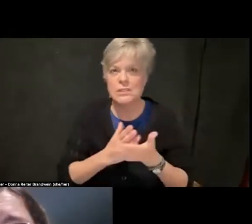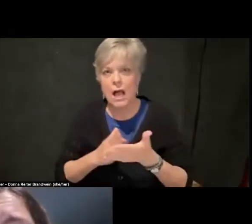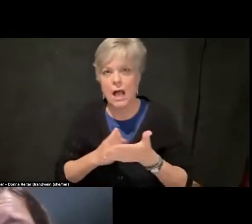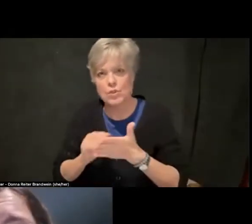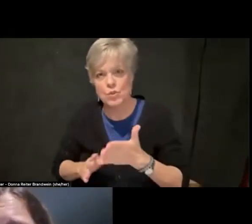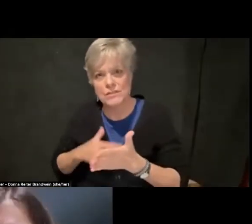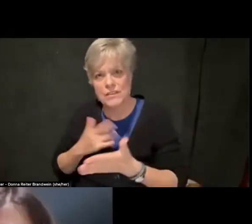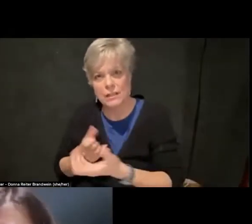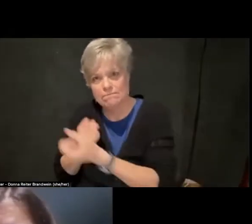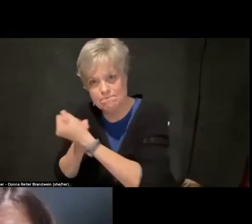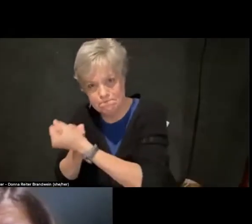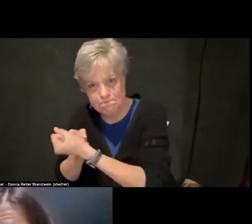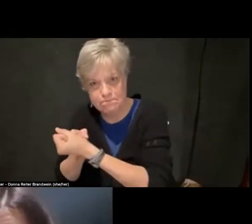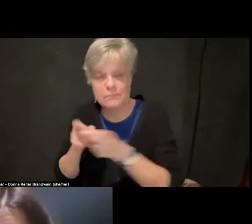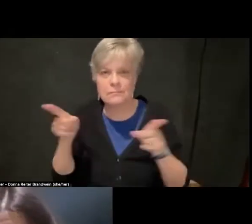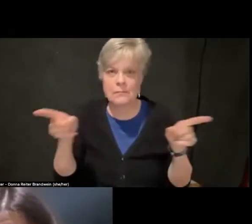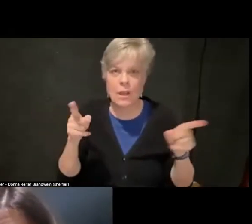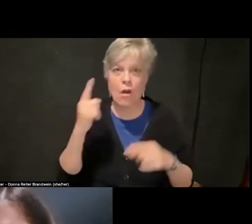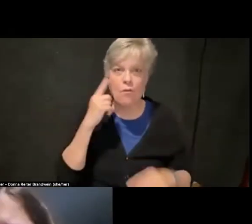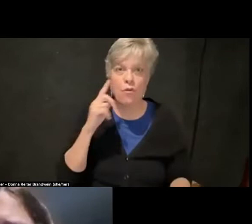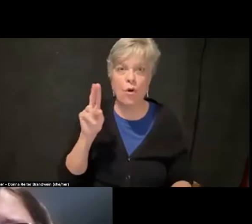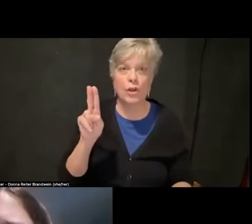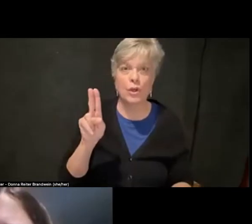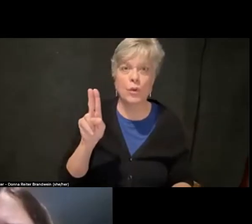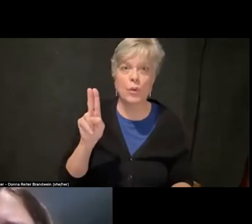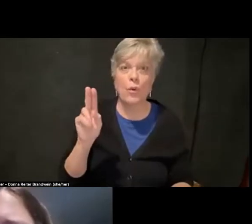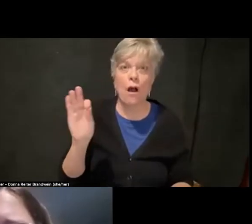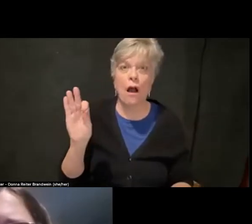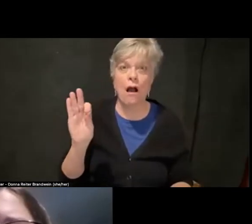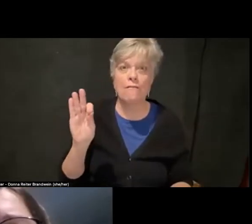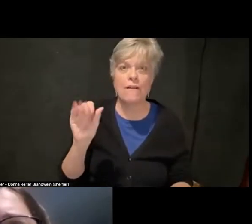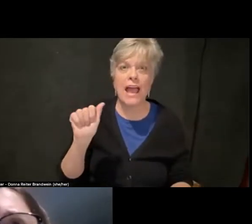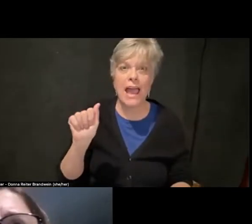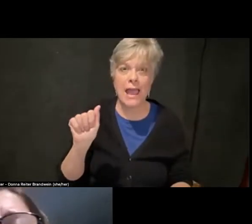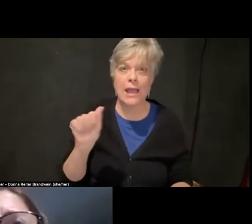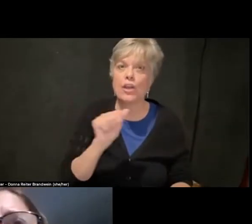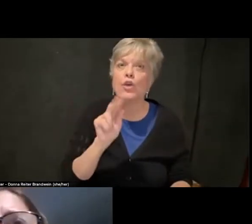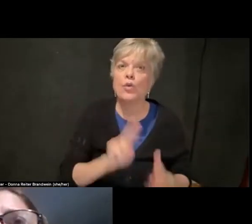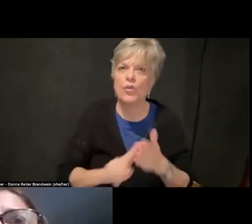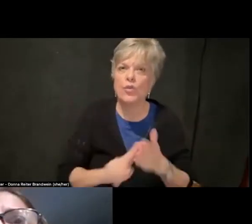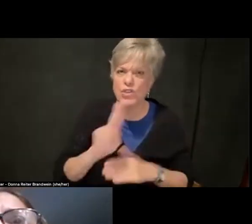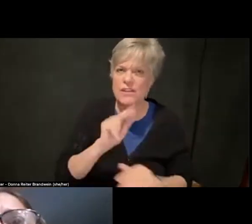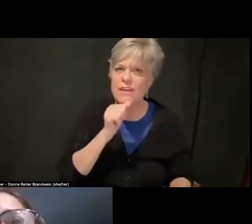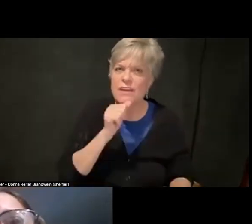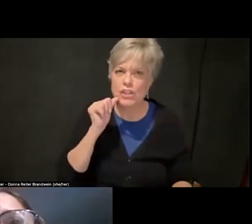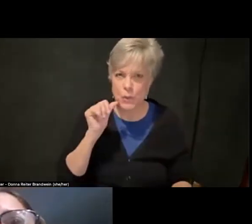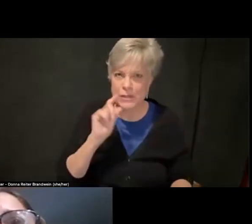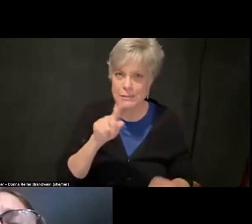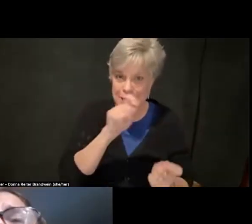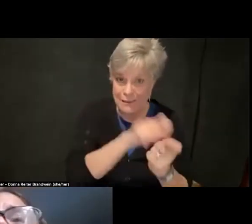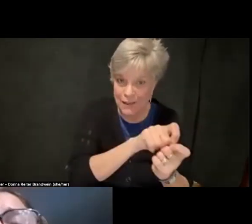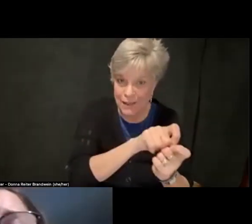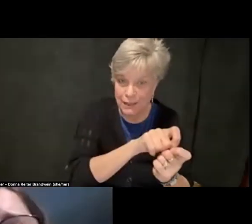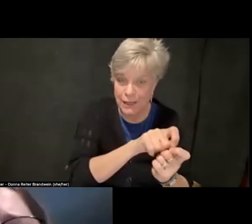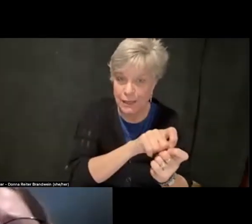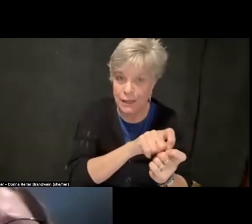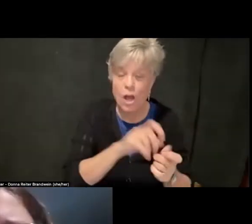for the U of A specifically, students felt that they didn't like that it was combined